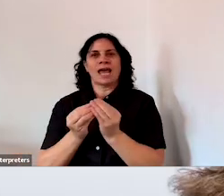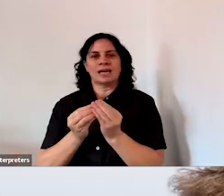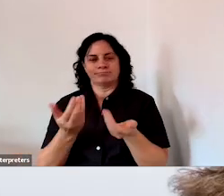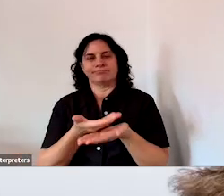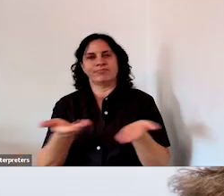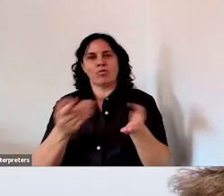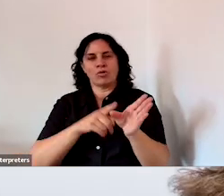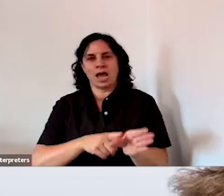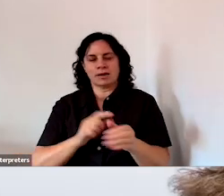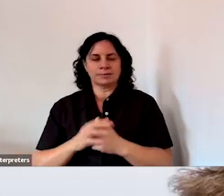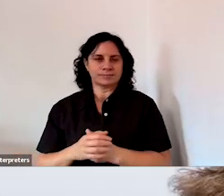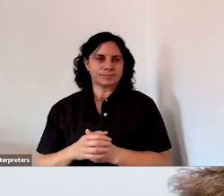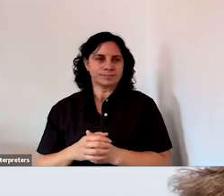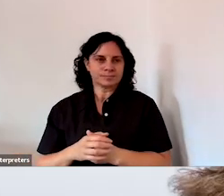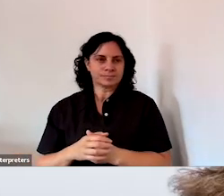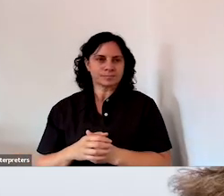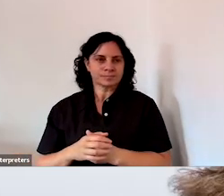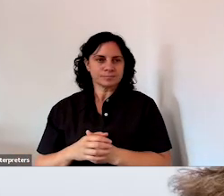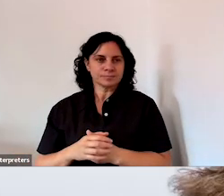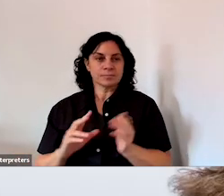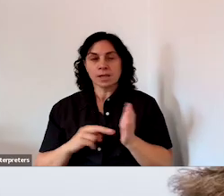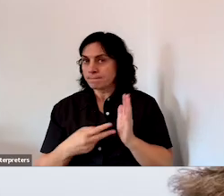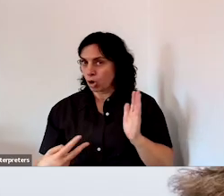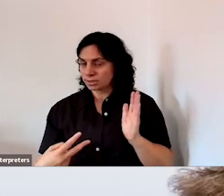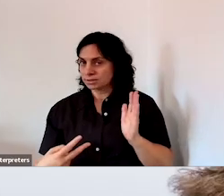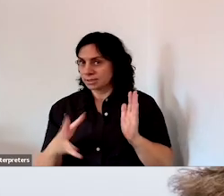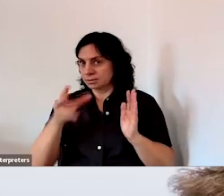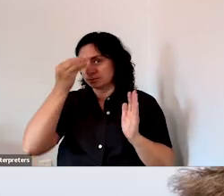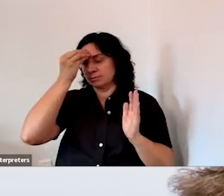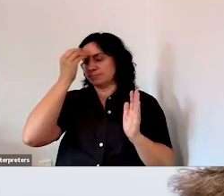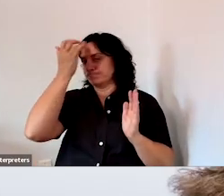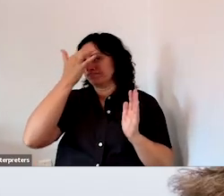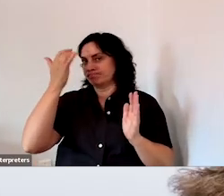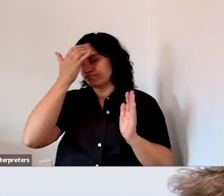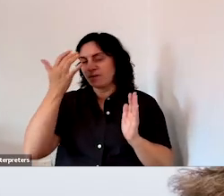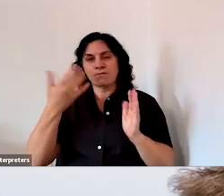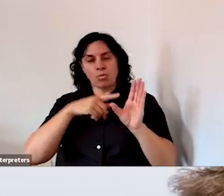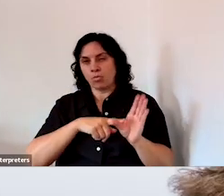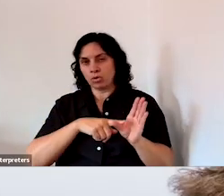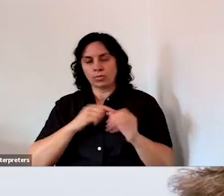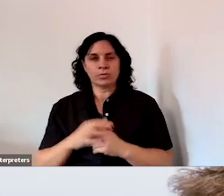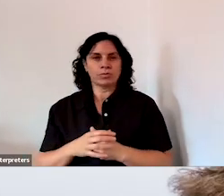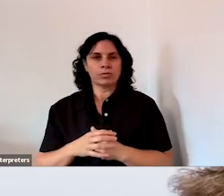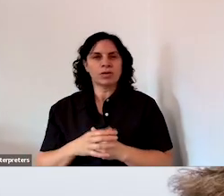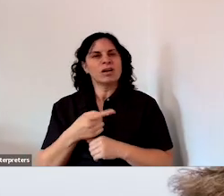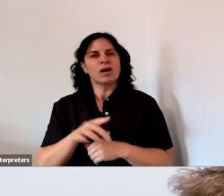When we extend this to policy considerations as young people, young people should be free of discrimination.